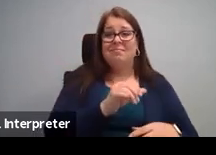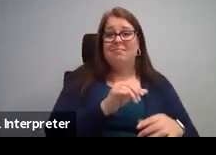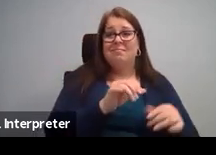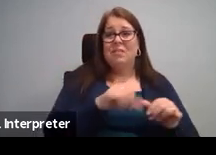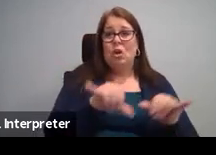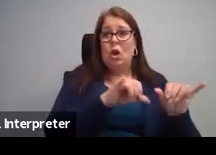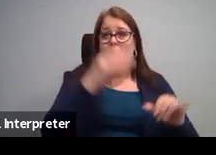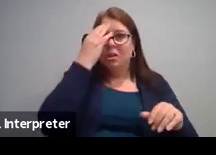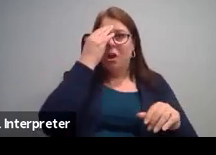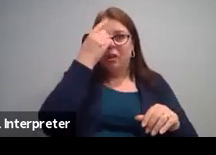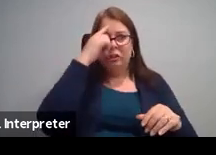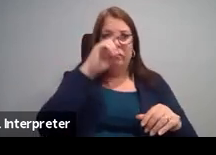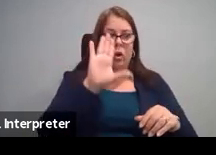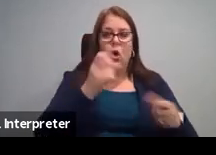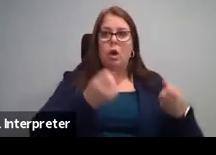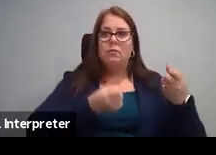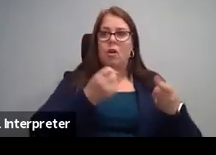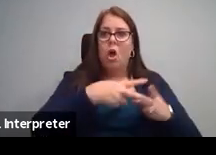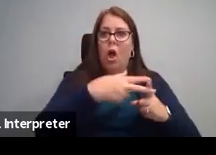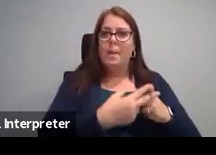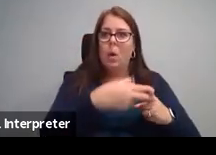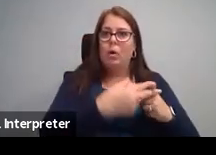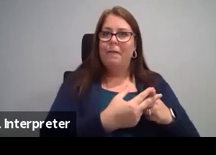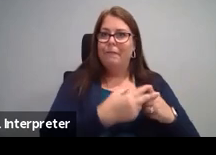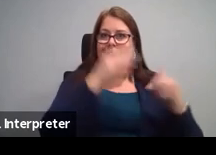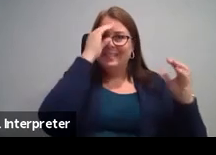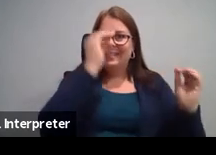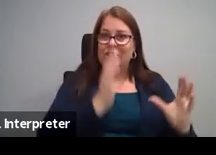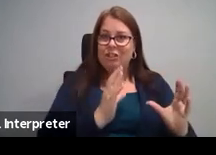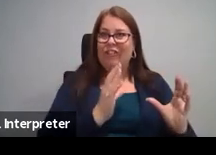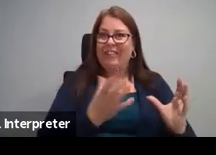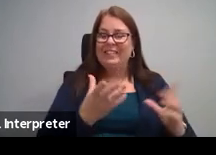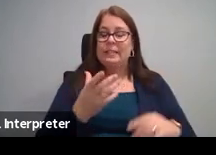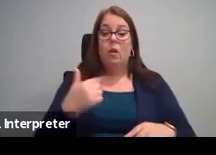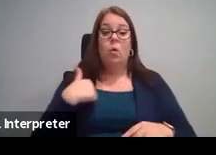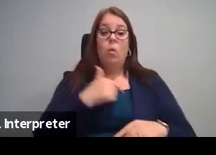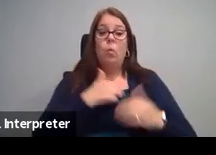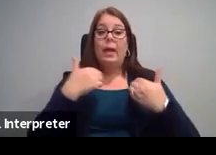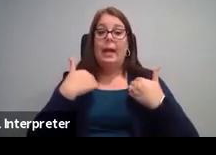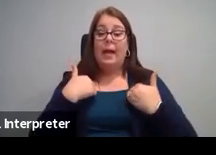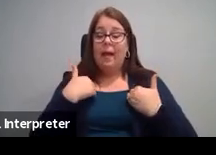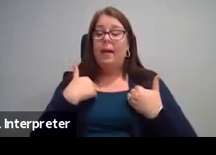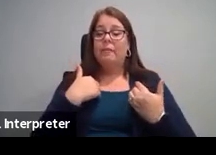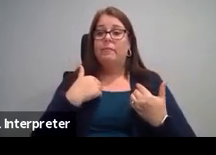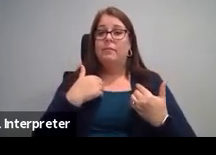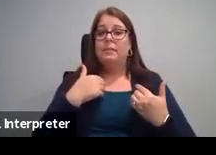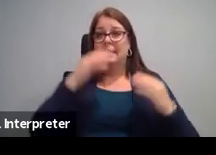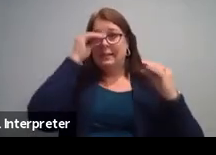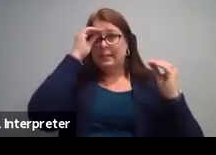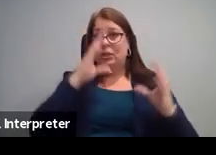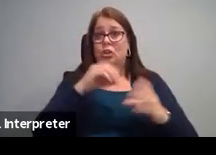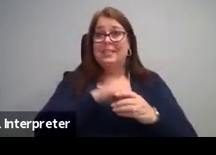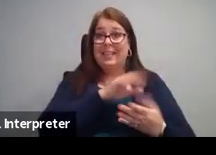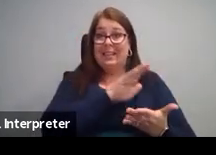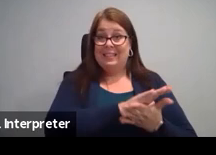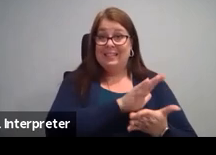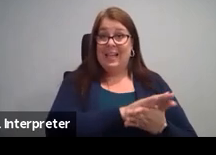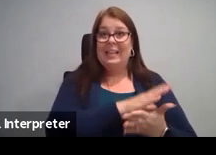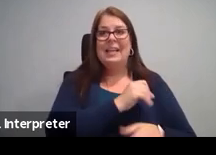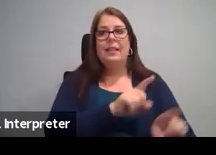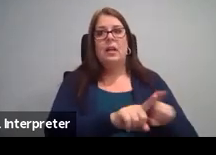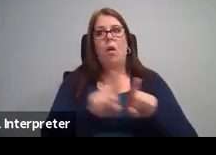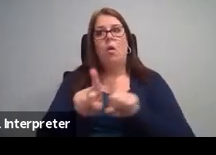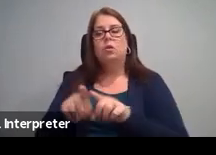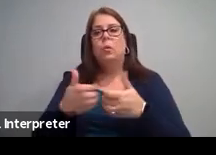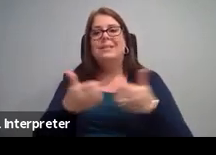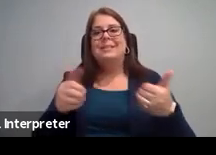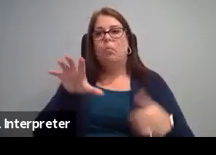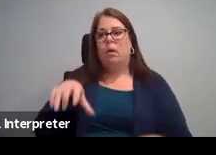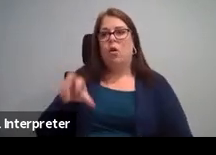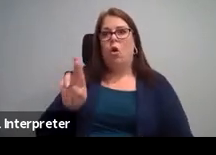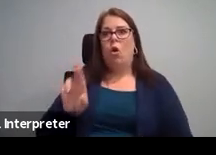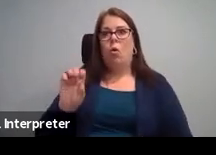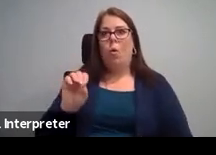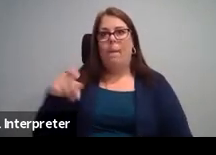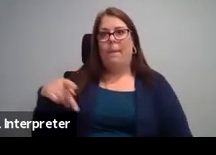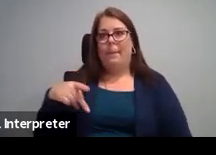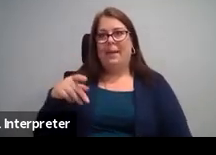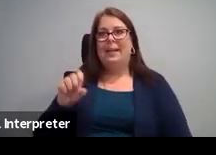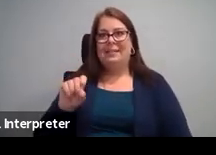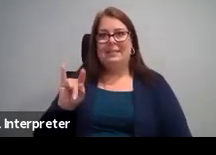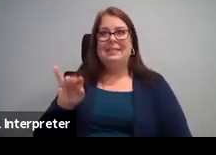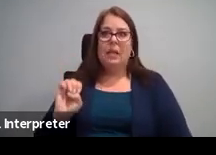Laurie Arnold: You know, in my case I we have teachers around the county, but we also have an RFP site. So those teachers aren't necessarily hearing those, you know, repeated instructional practices or on a traditional comprehensive site, you might